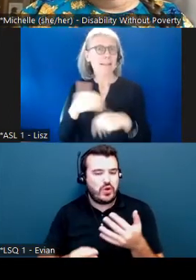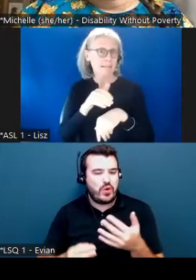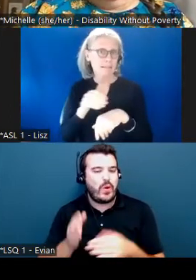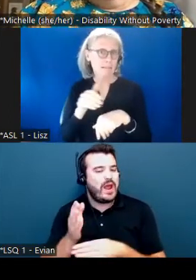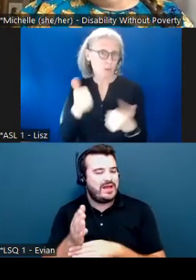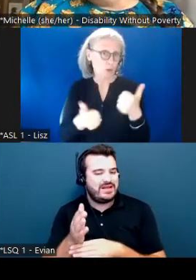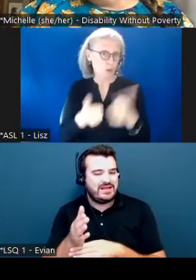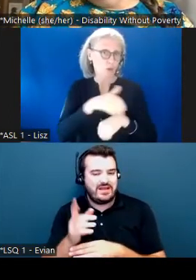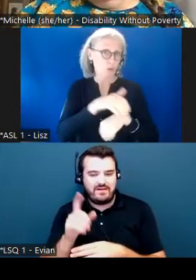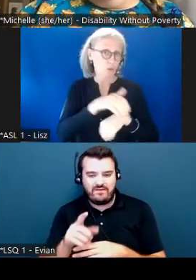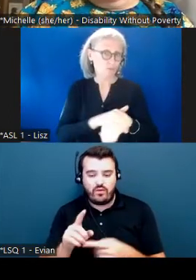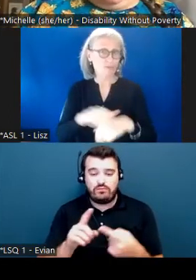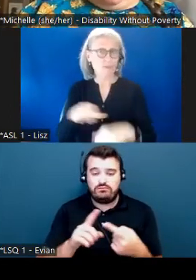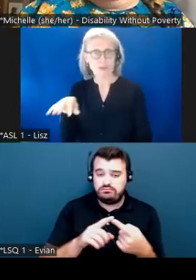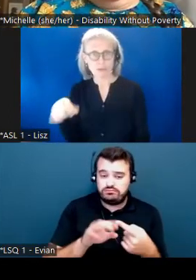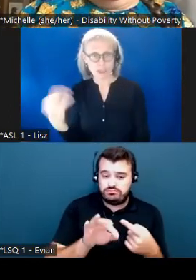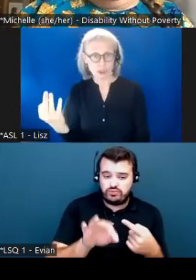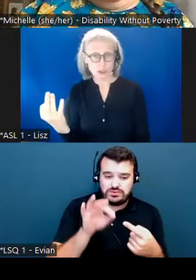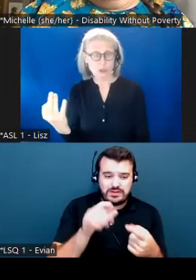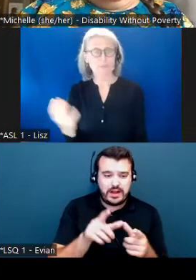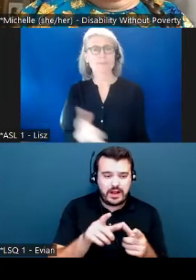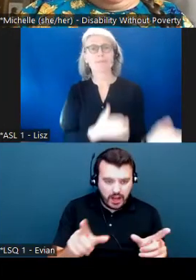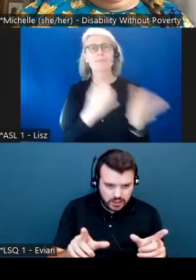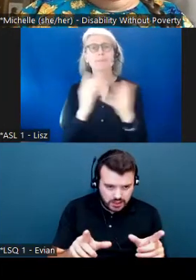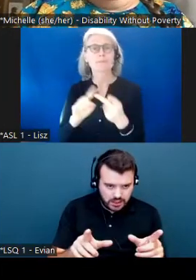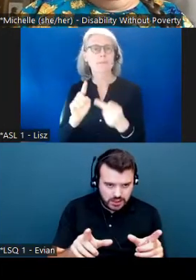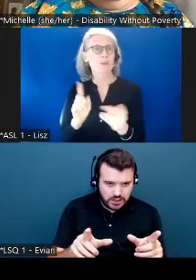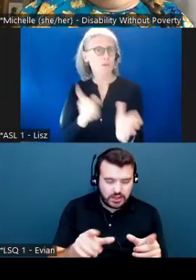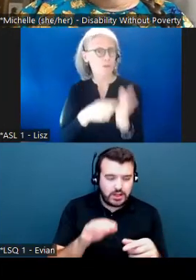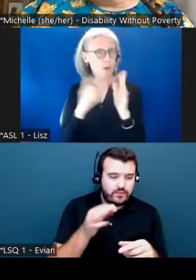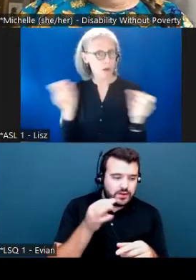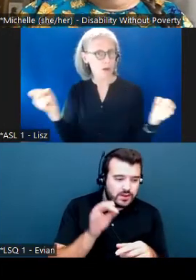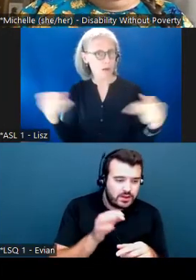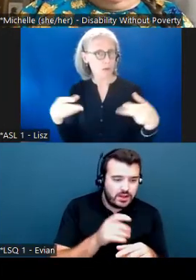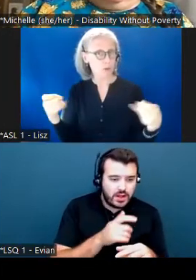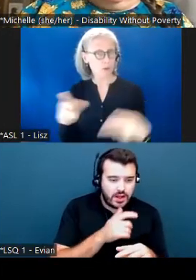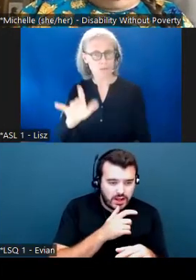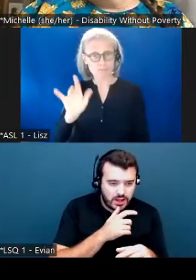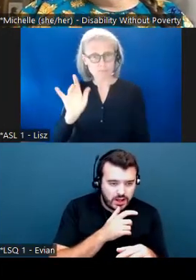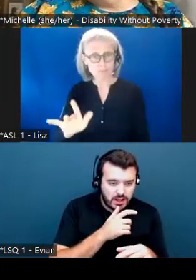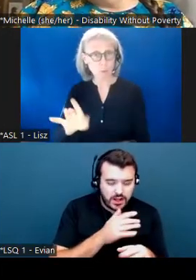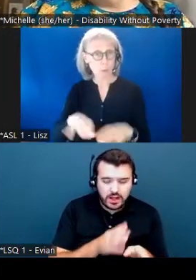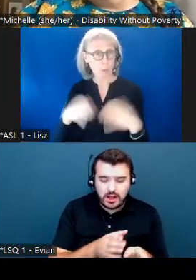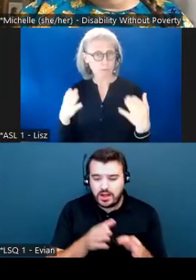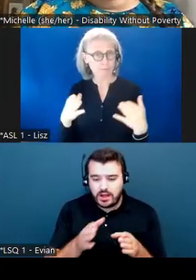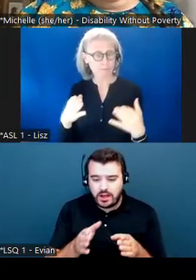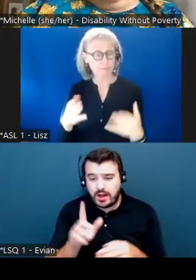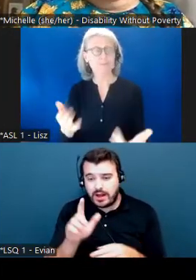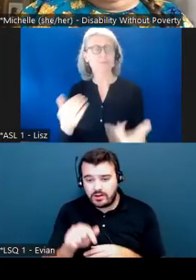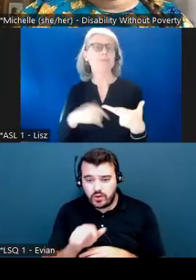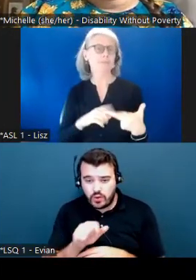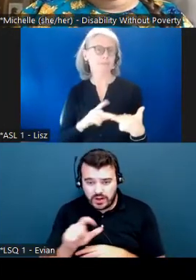OPTION. ENABLE CAPTIONS, IF REQUIRED, AND FINALLY, MAKE SURE TO SHARE YOUR QUESTIONS